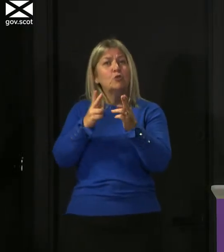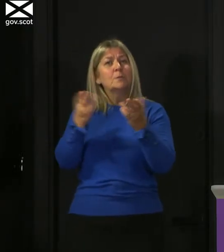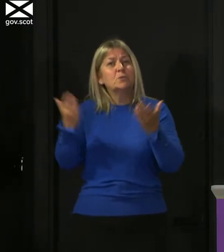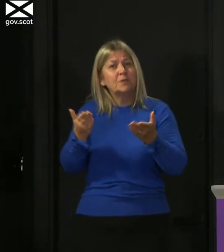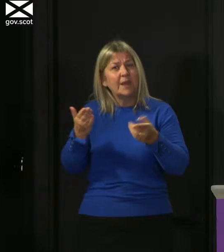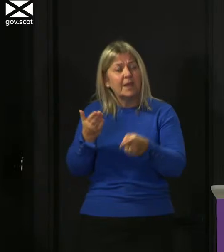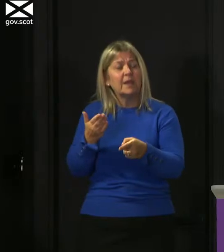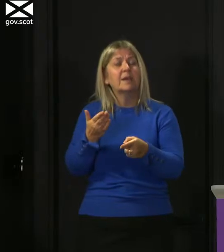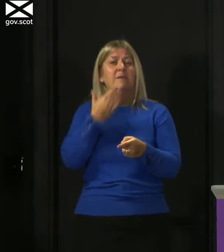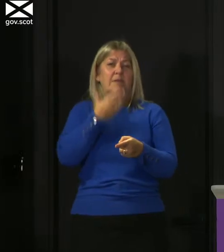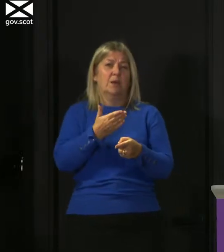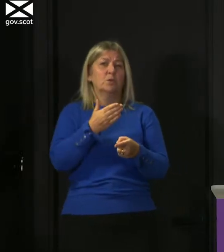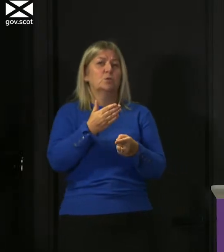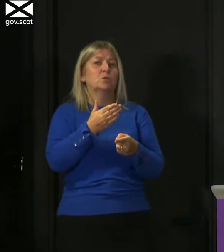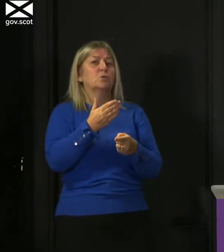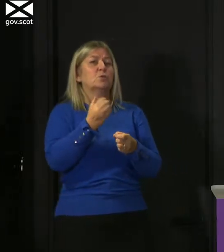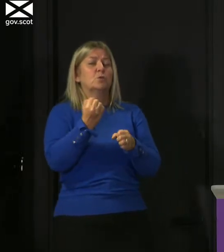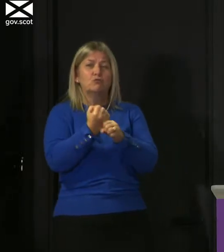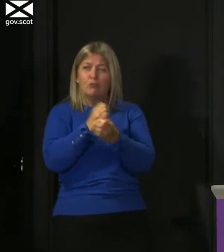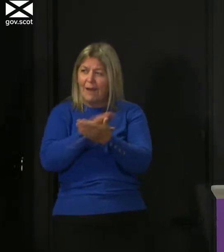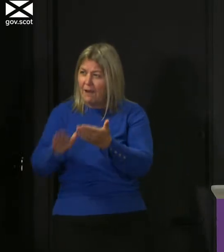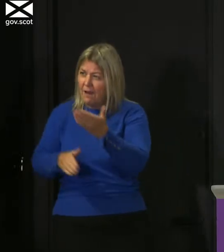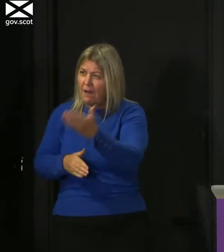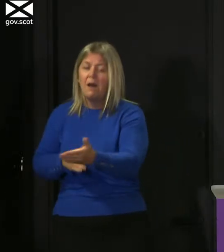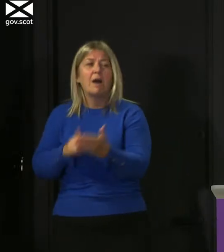to Gregor and Jeane, to the journalists for joining us and thanks to